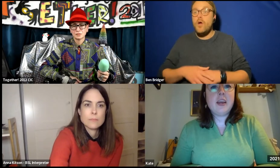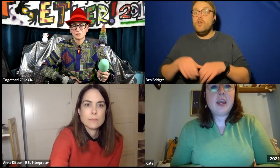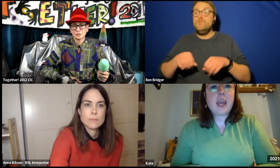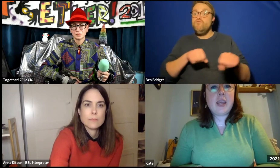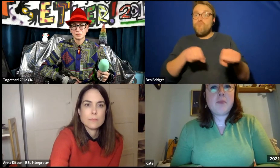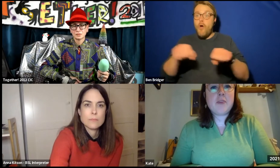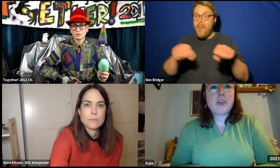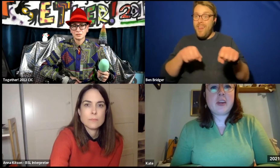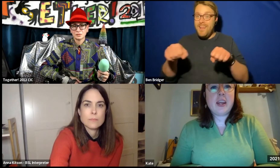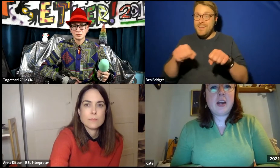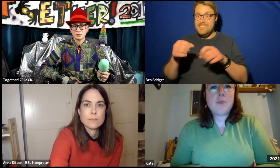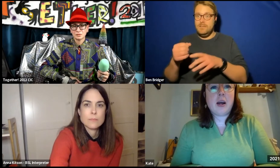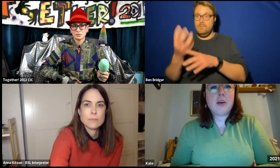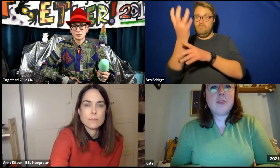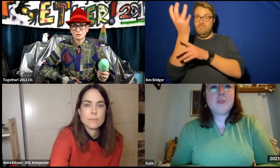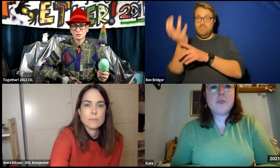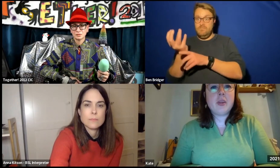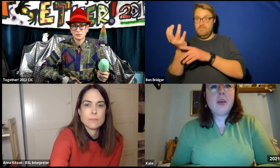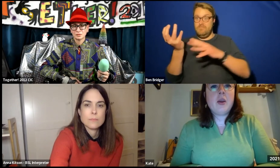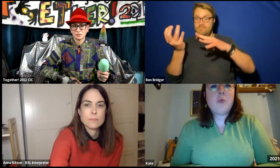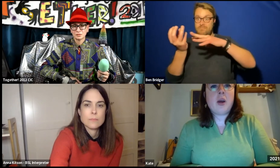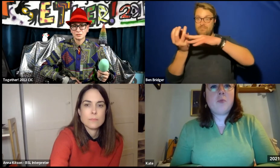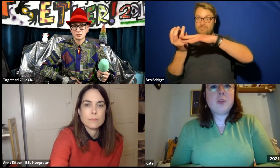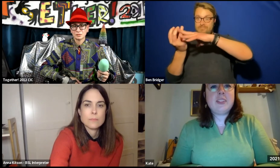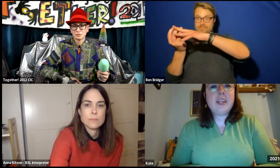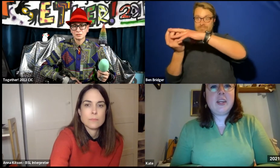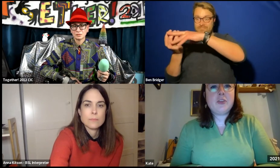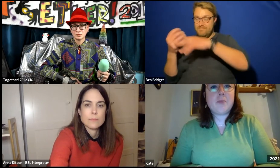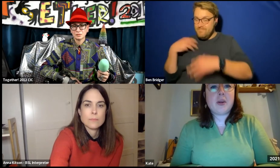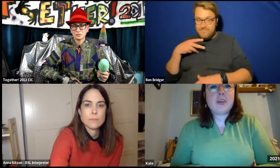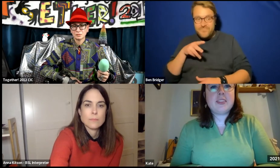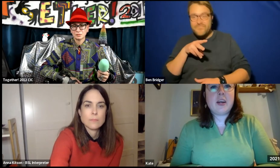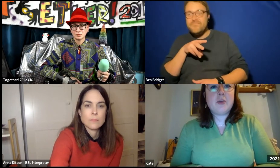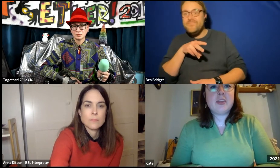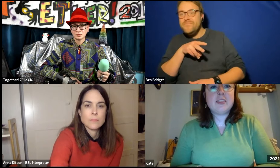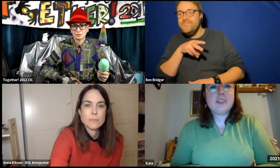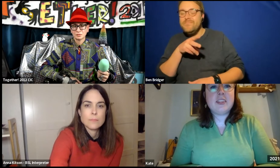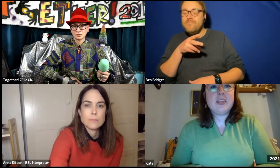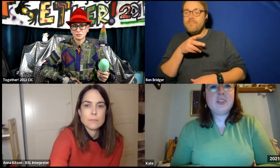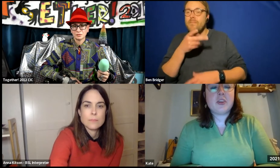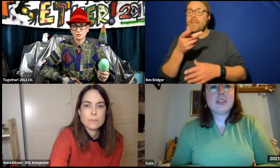aiming for the canal path Where unwanted history books tell redundant histories